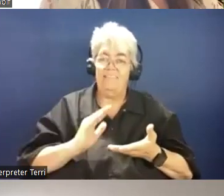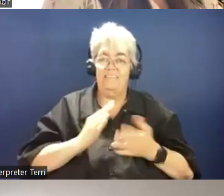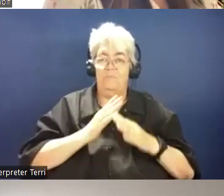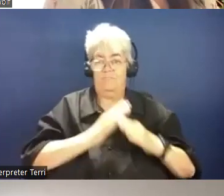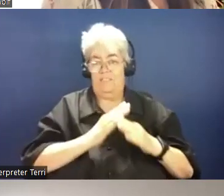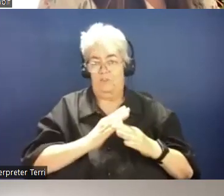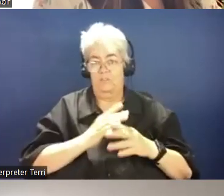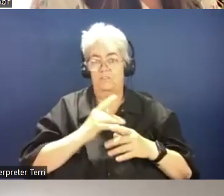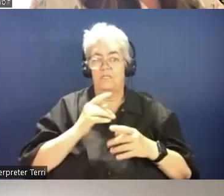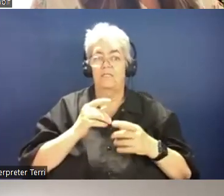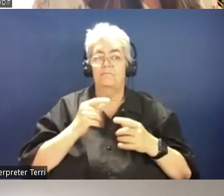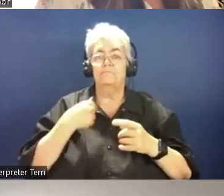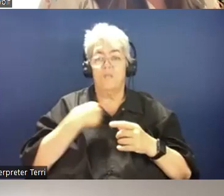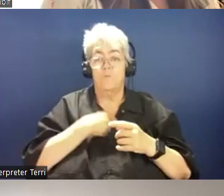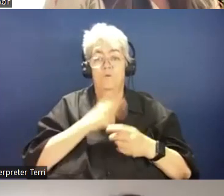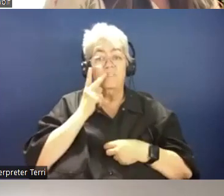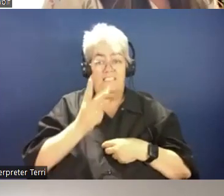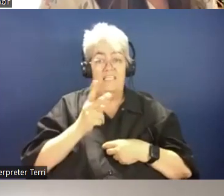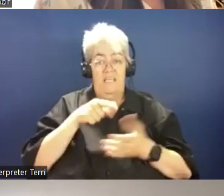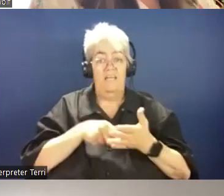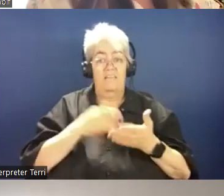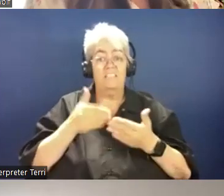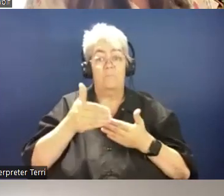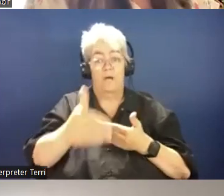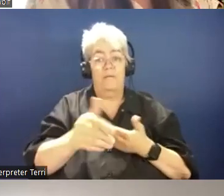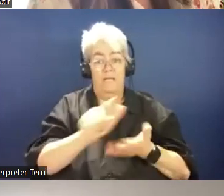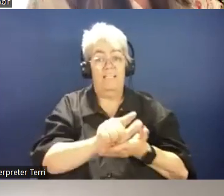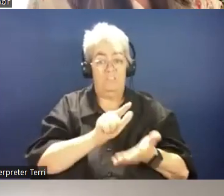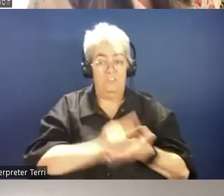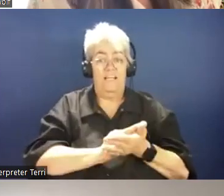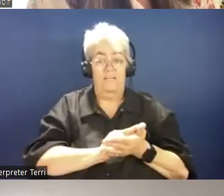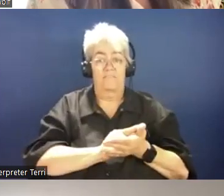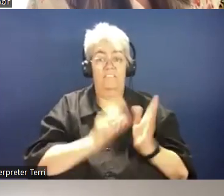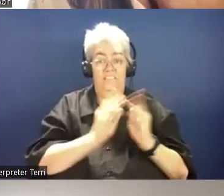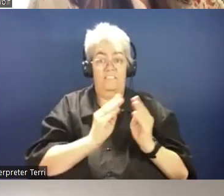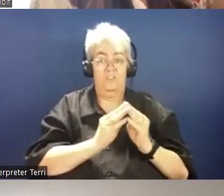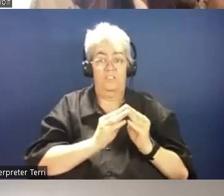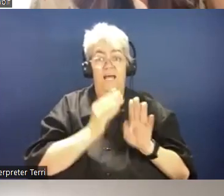we will likely see in this upcoming legislative session and in upcoming